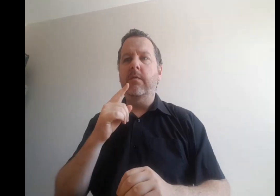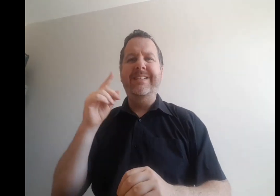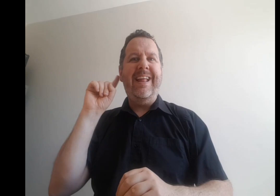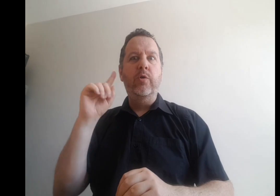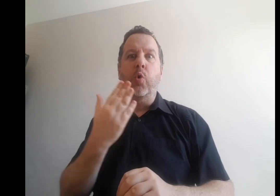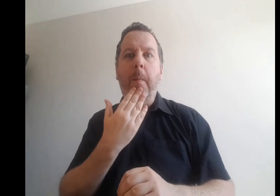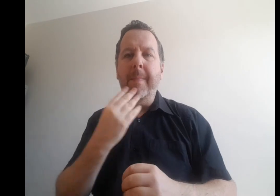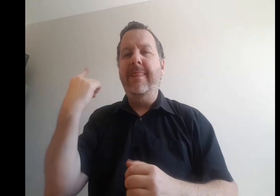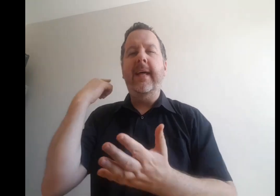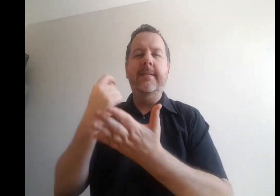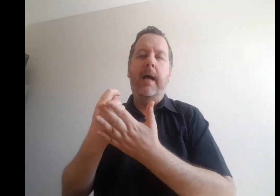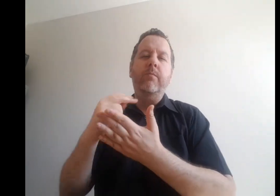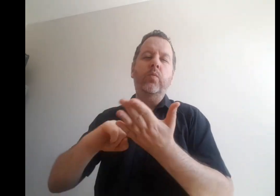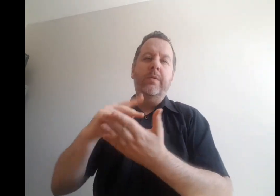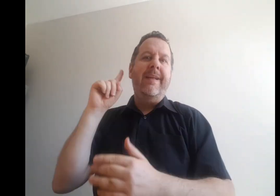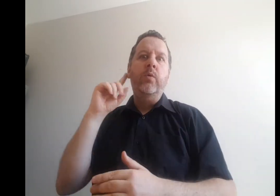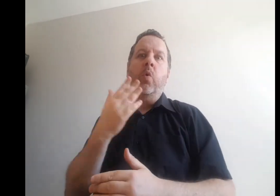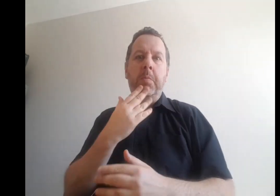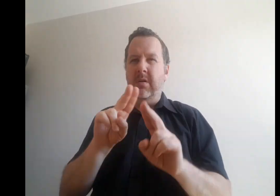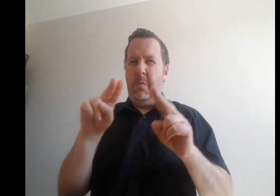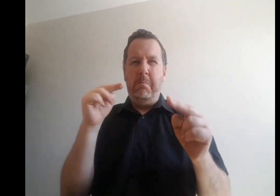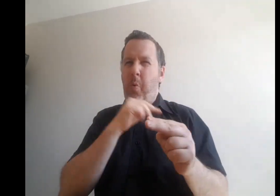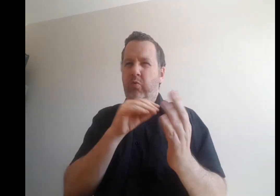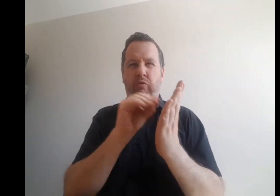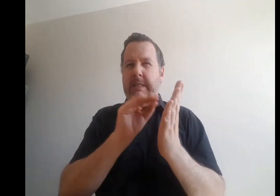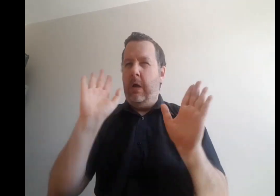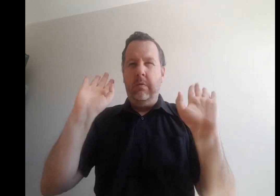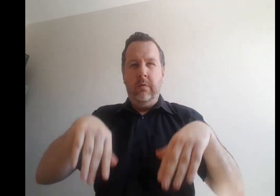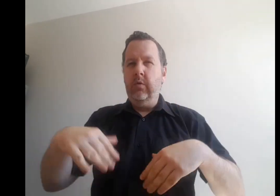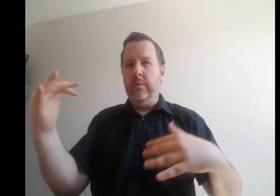or 'deaf and dumb' as they called them at the time.